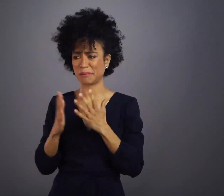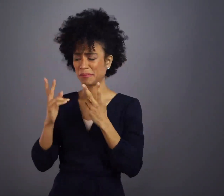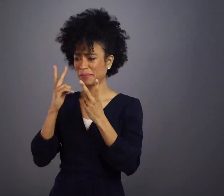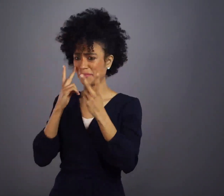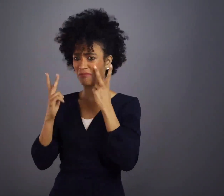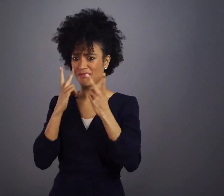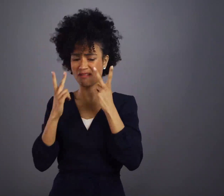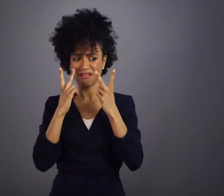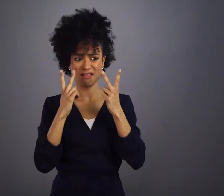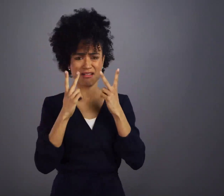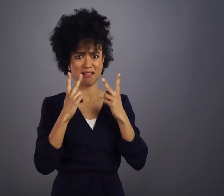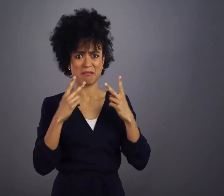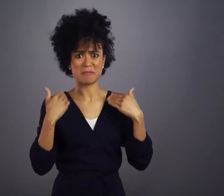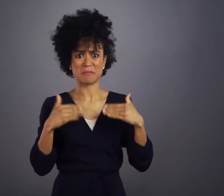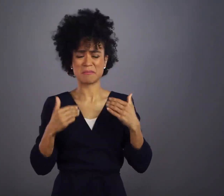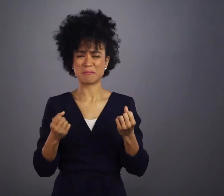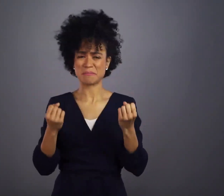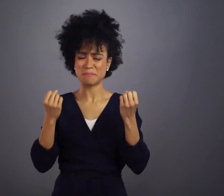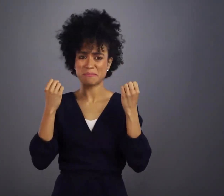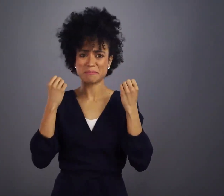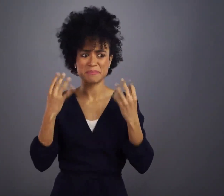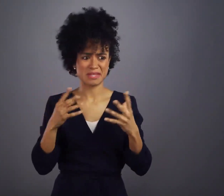are dropping into oblivion every day.